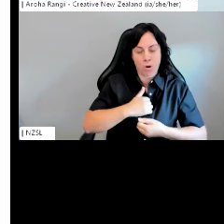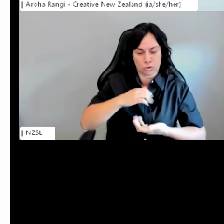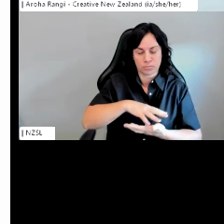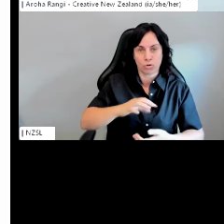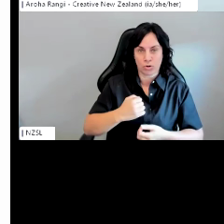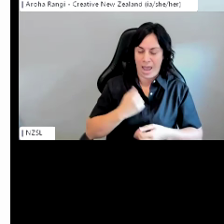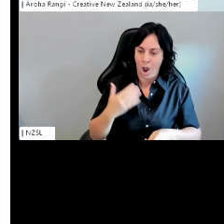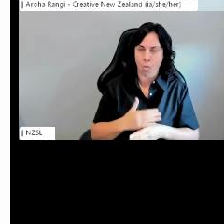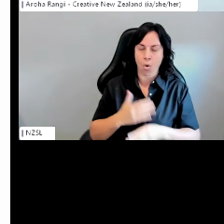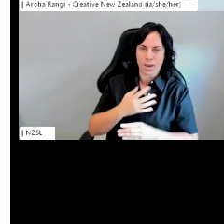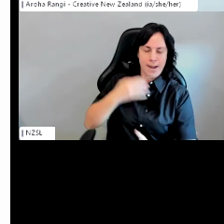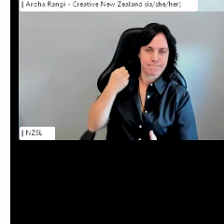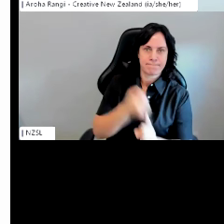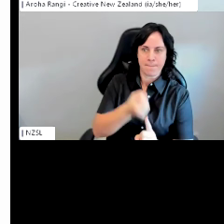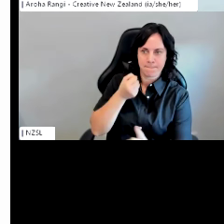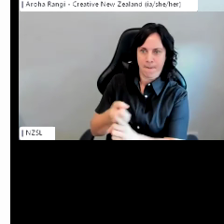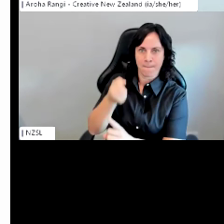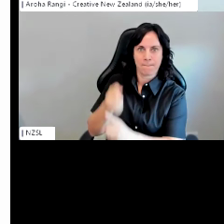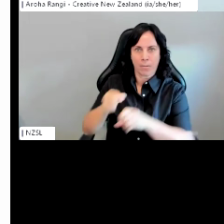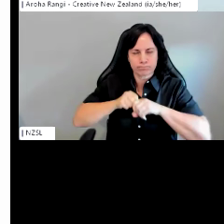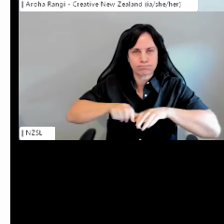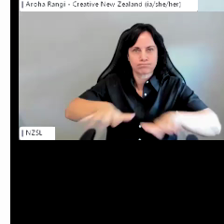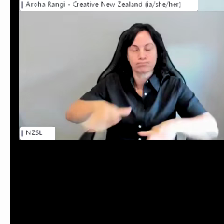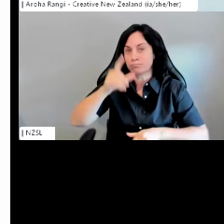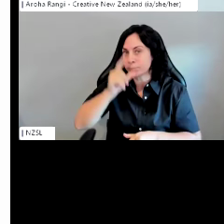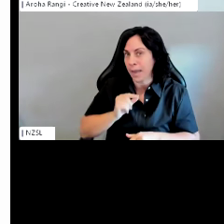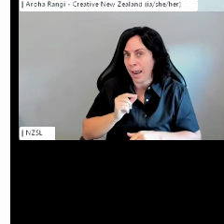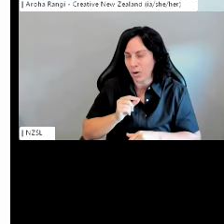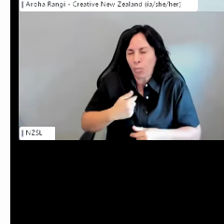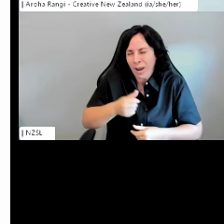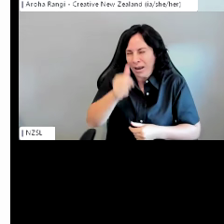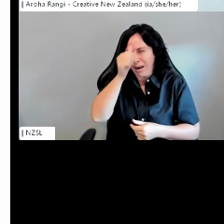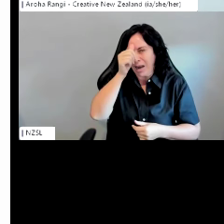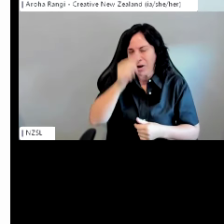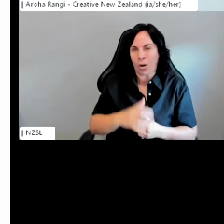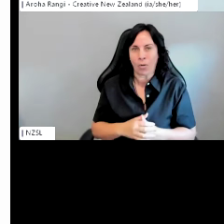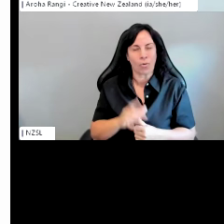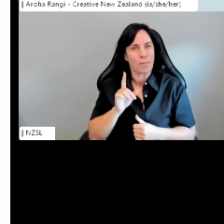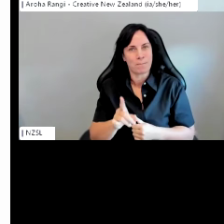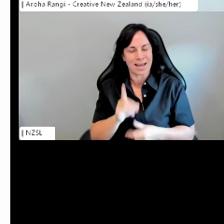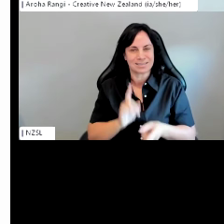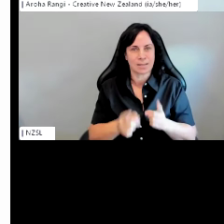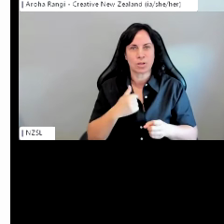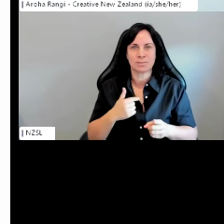experiences we're offering are. Um, but we're not always doing a great job at communicating that.